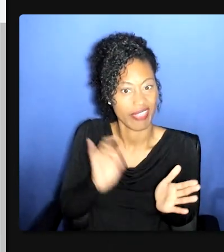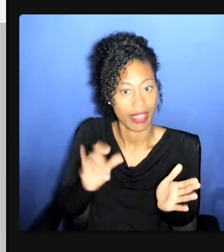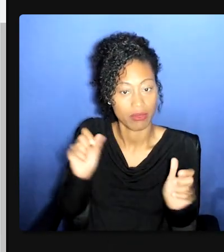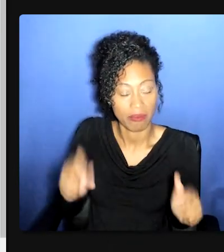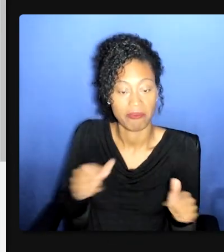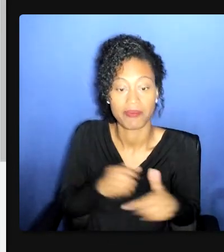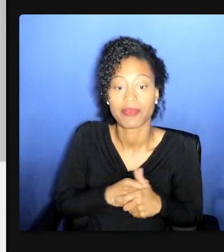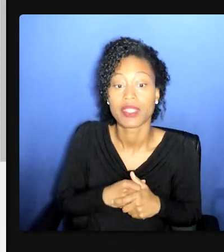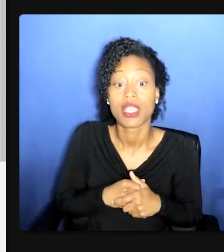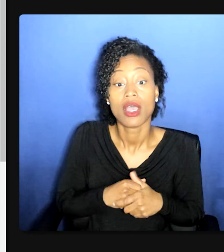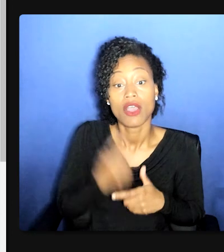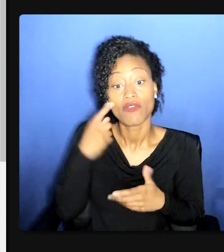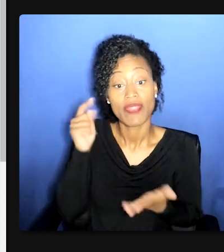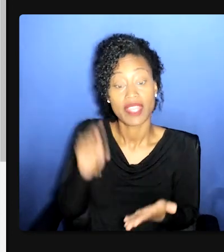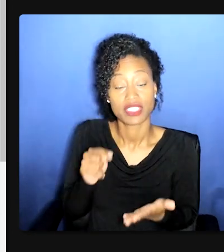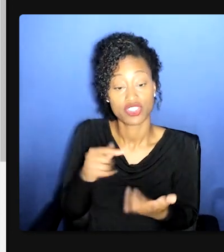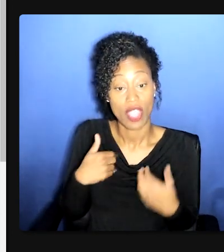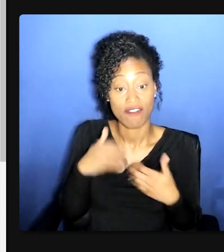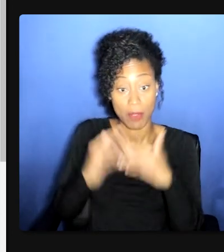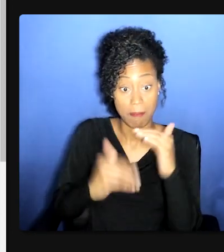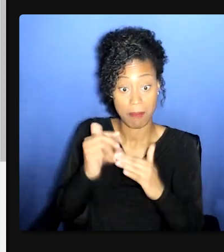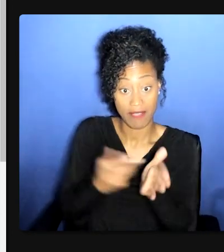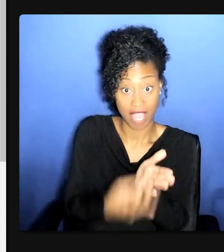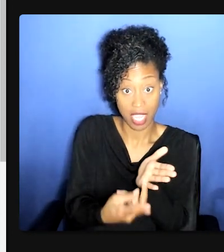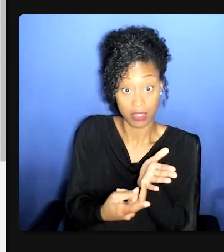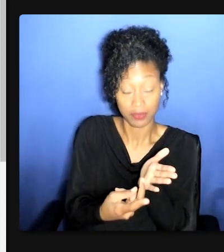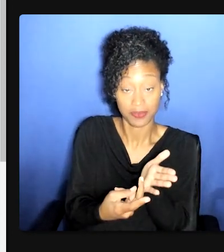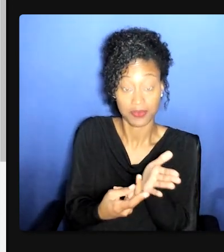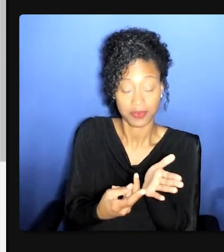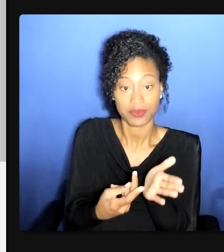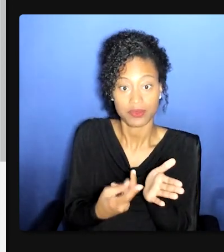For example, here our build failed.